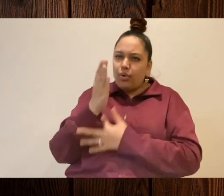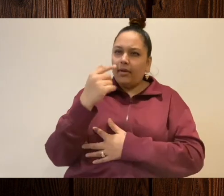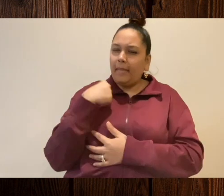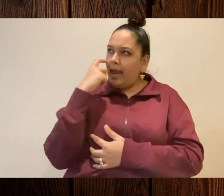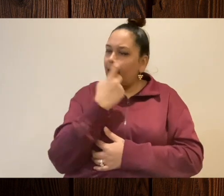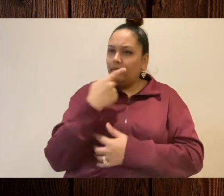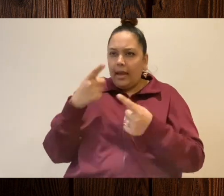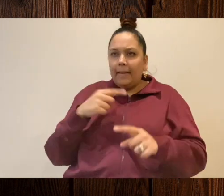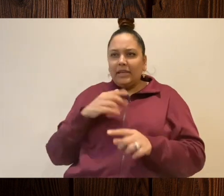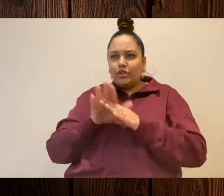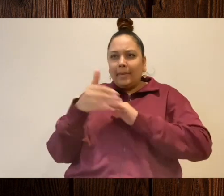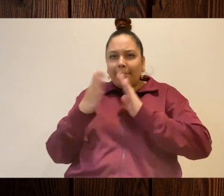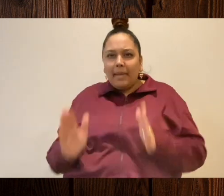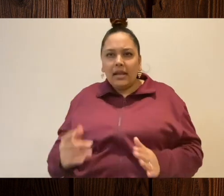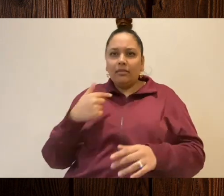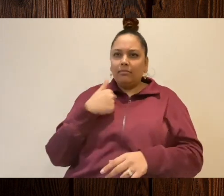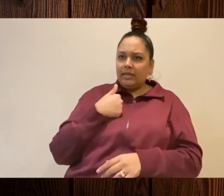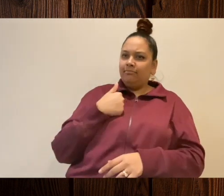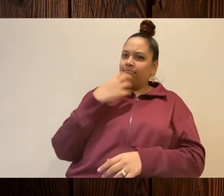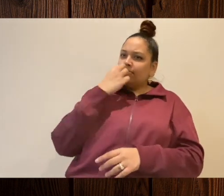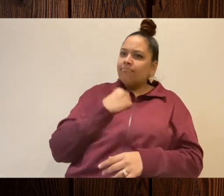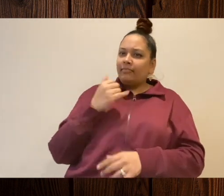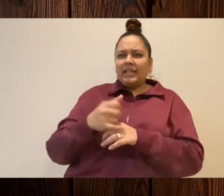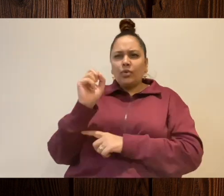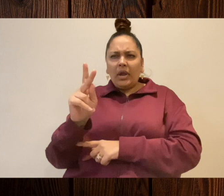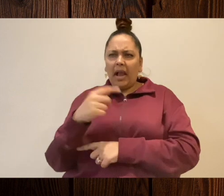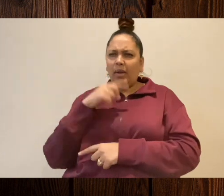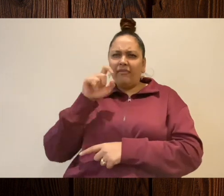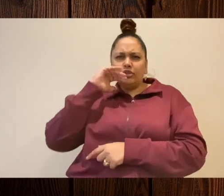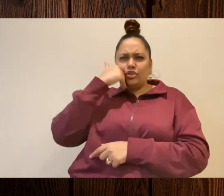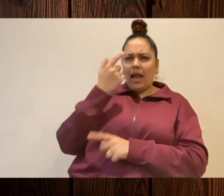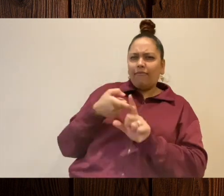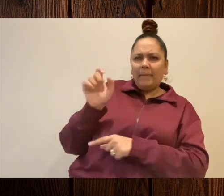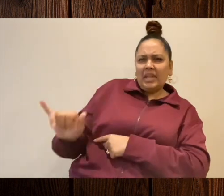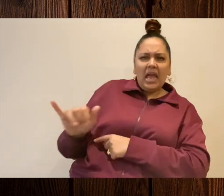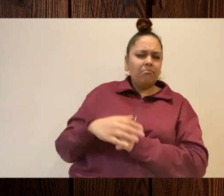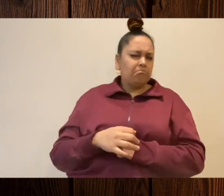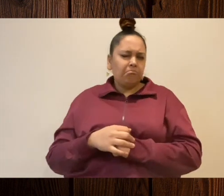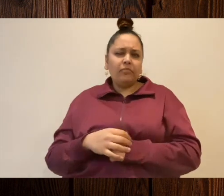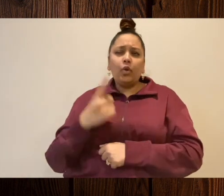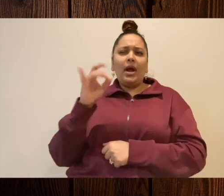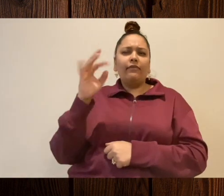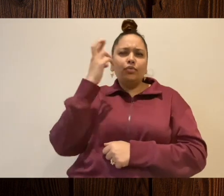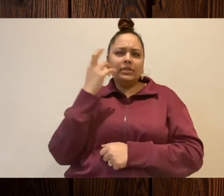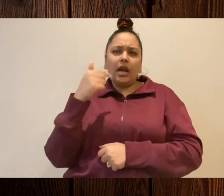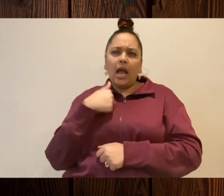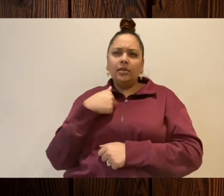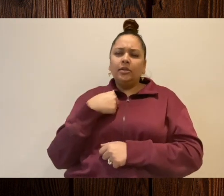all should and do as artists, but fundamentally, I've always identified as a songwriter and I have always had social justice